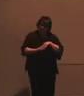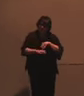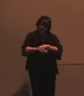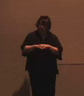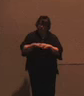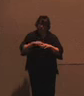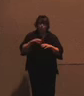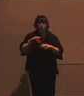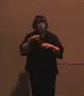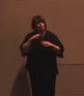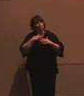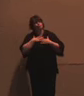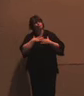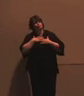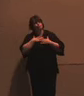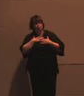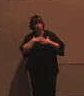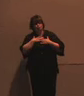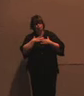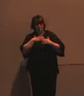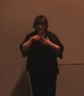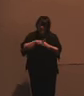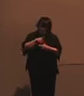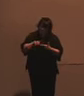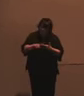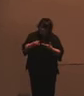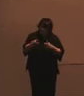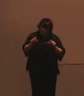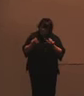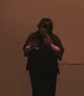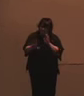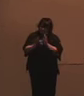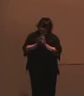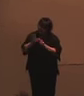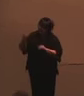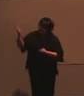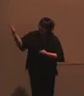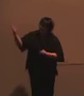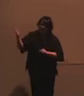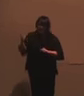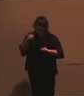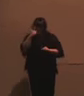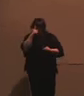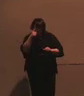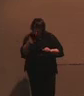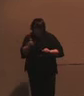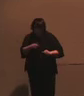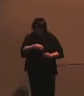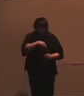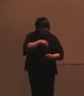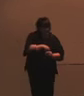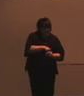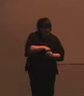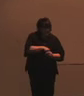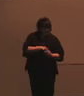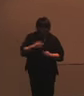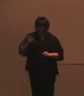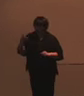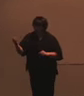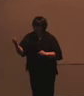And then you can select this outside-inside area or more inside area or more and more deep